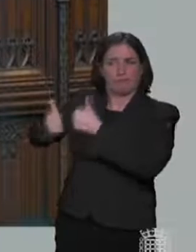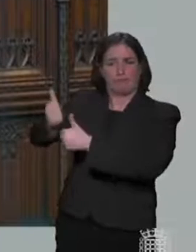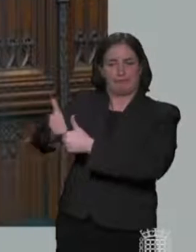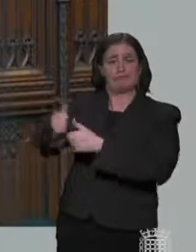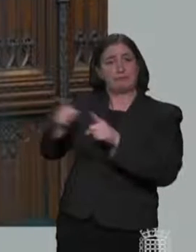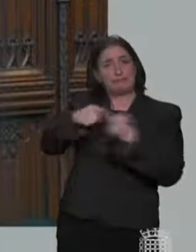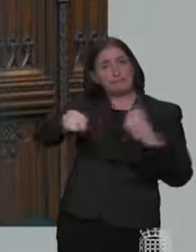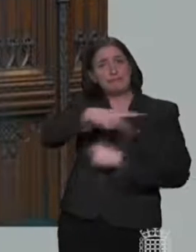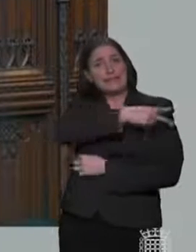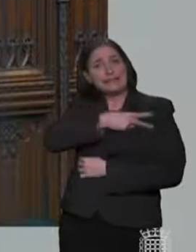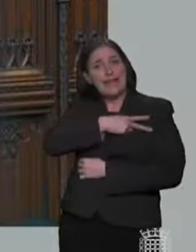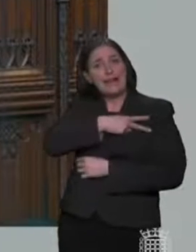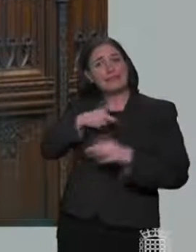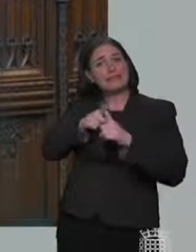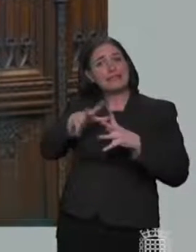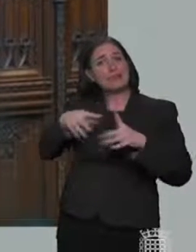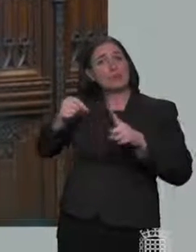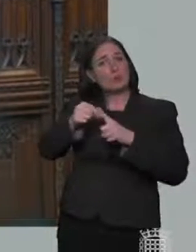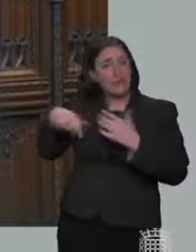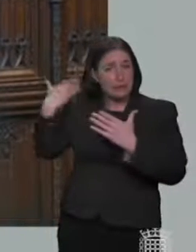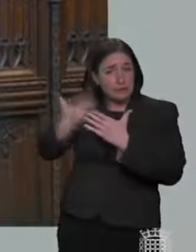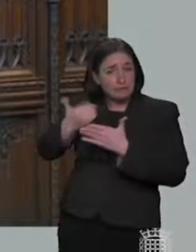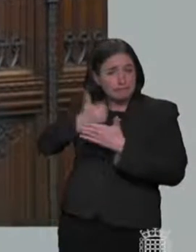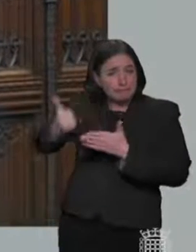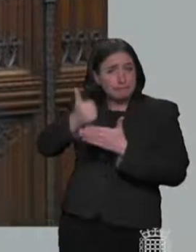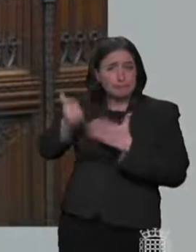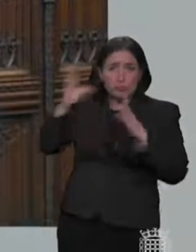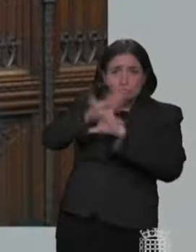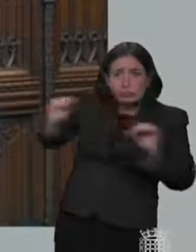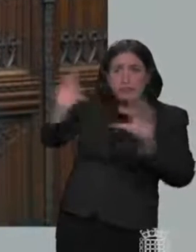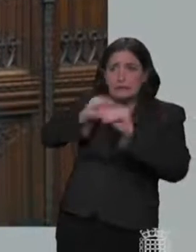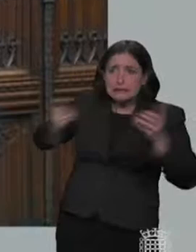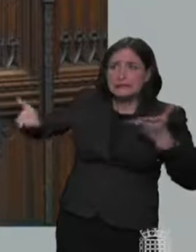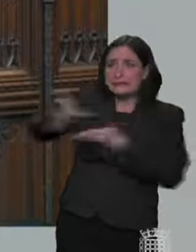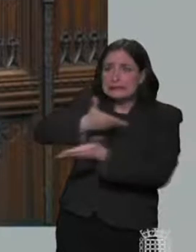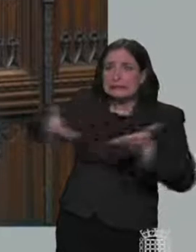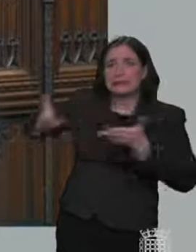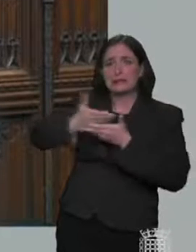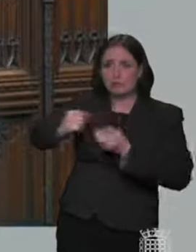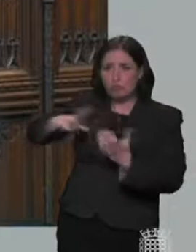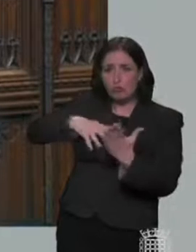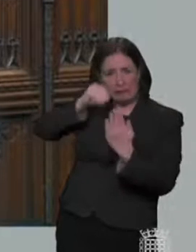put into briefings and indeed the preparation of the bill and again to the honourable lady in other